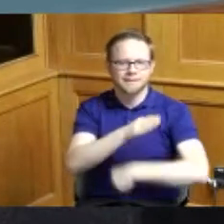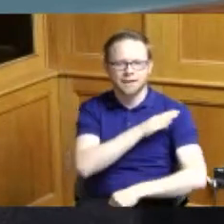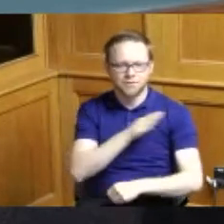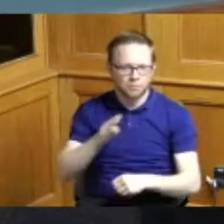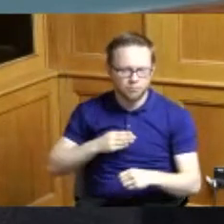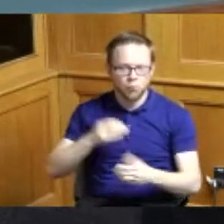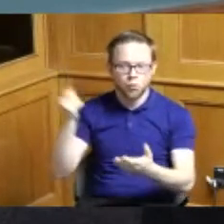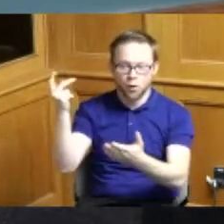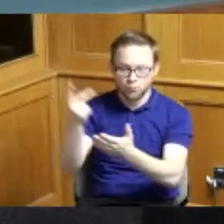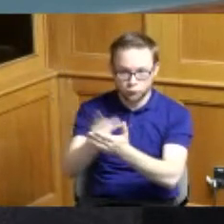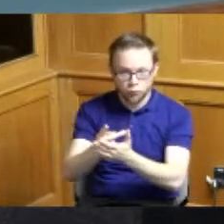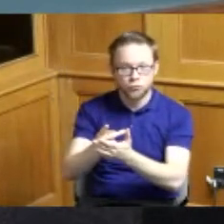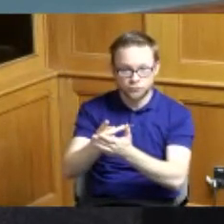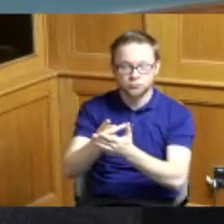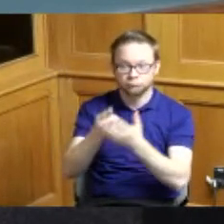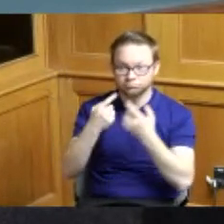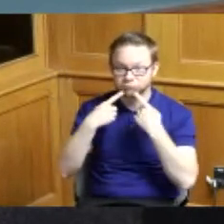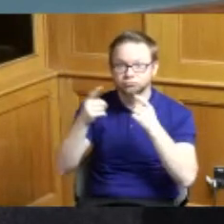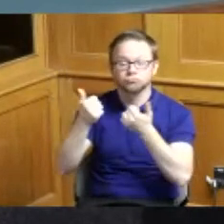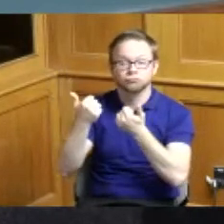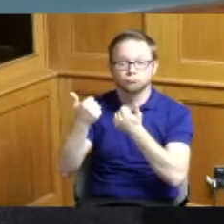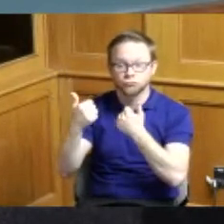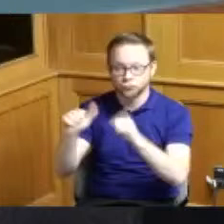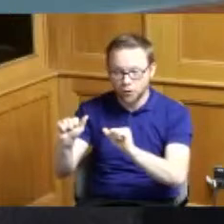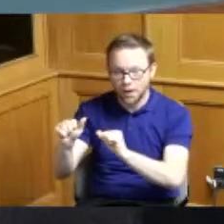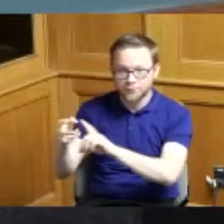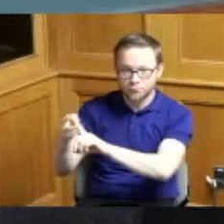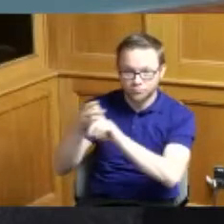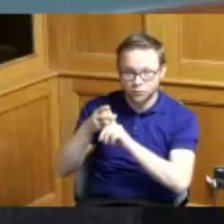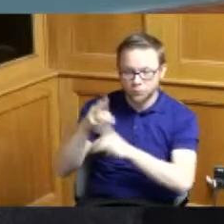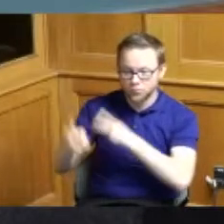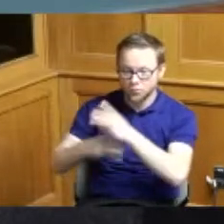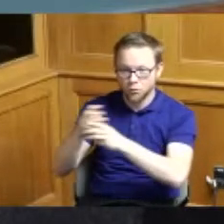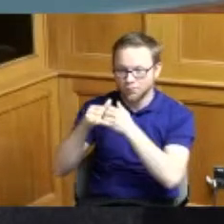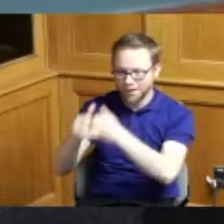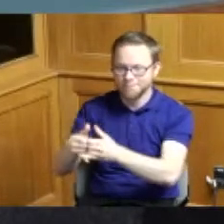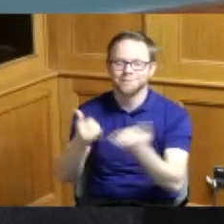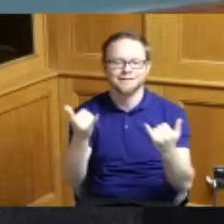here today and I'm the one that got to vote on something when I had a lot of questions that I